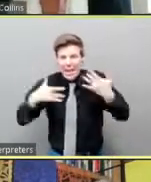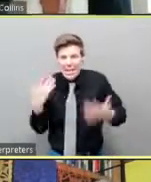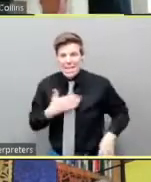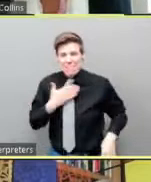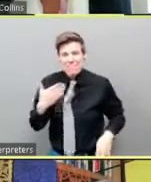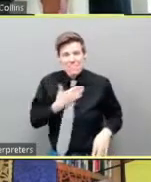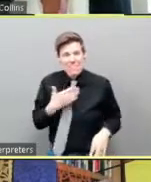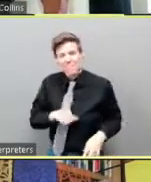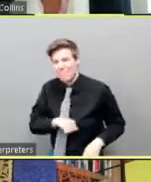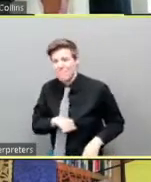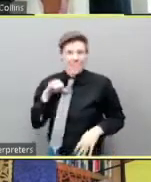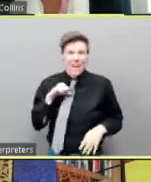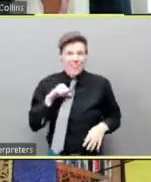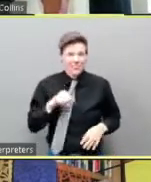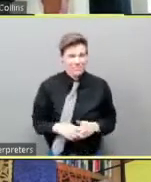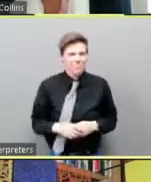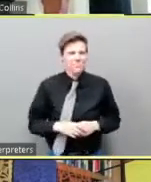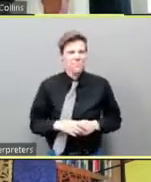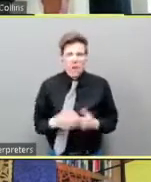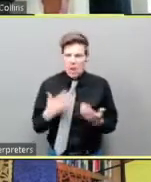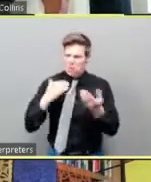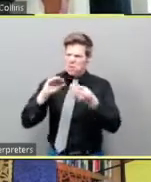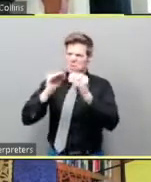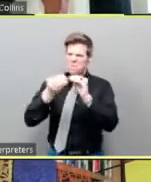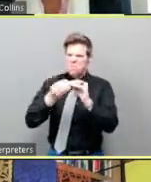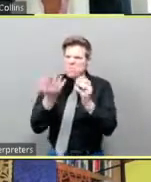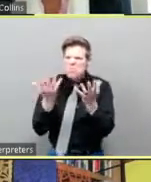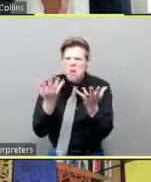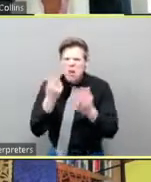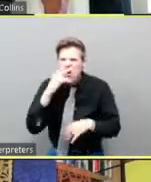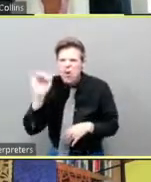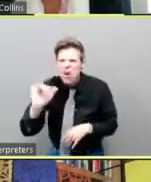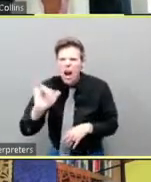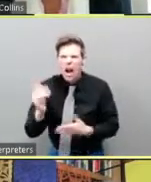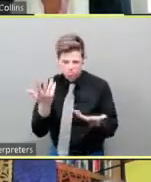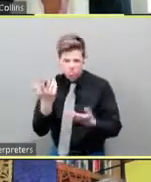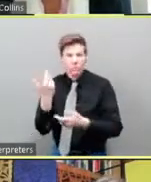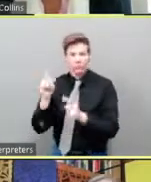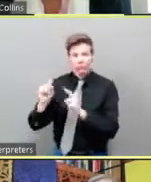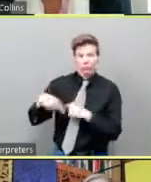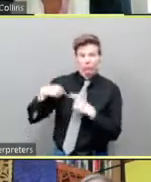So as far as our progress of vaccinations to date, nearly 59 of the